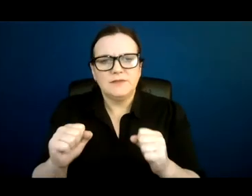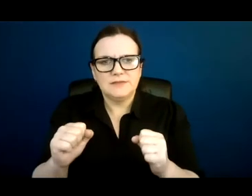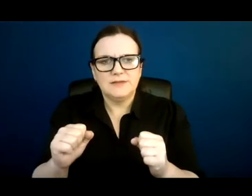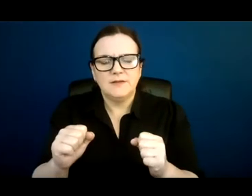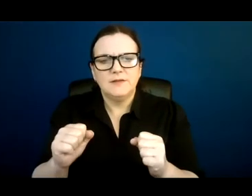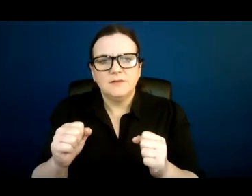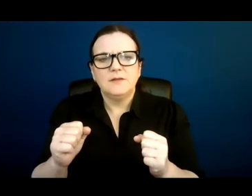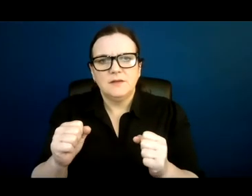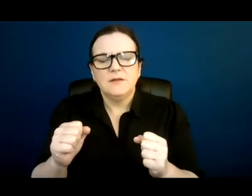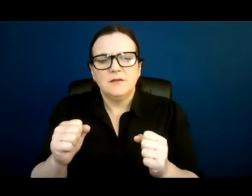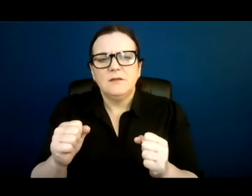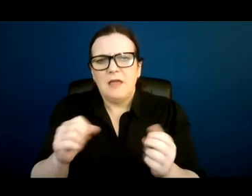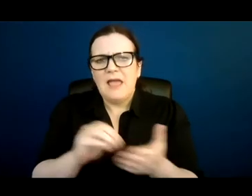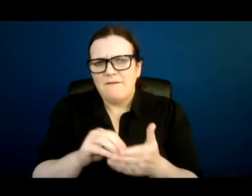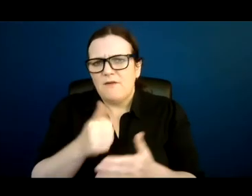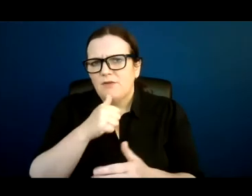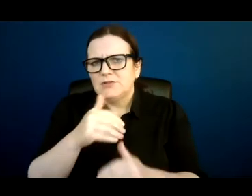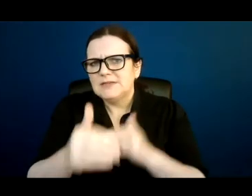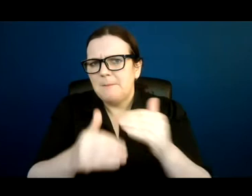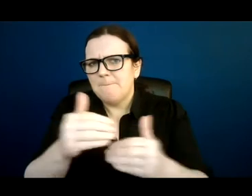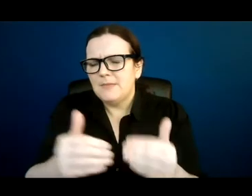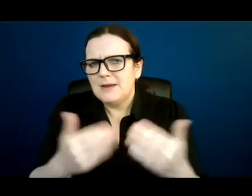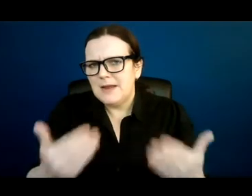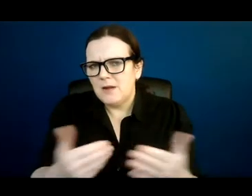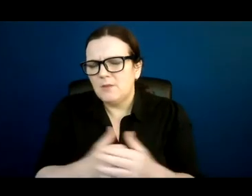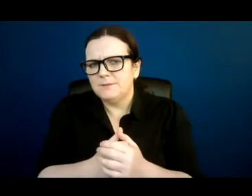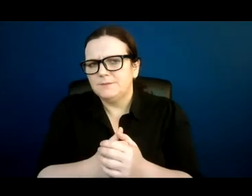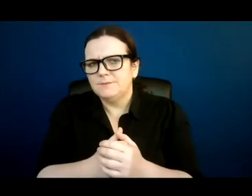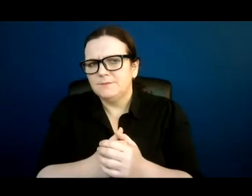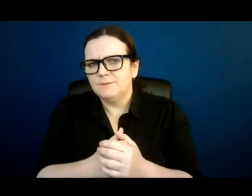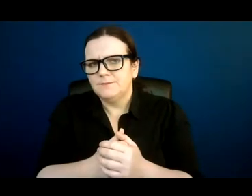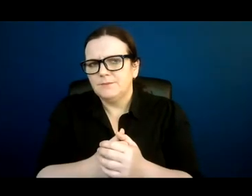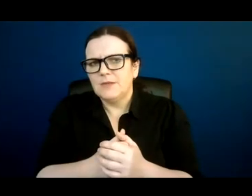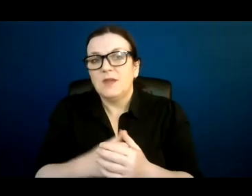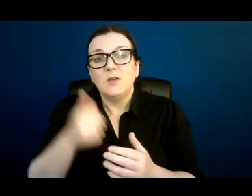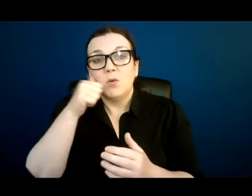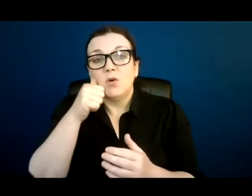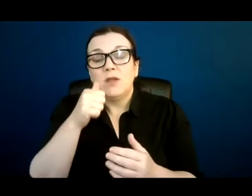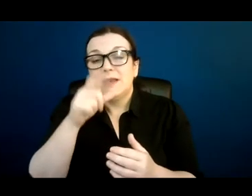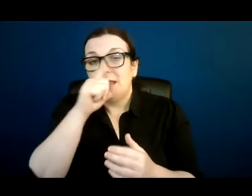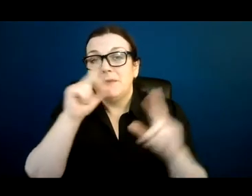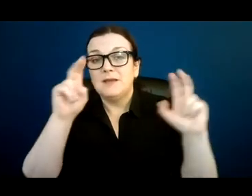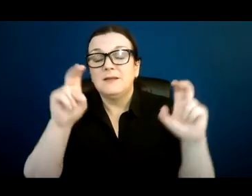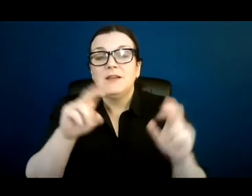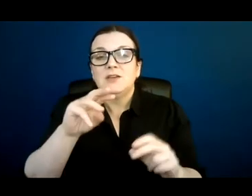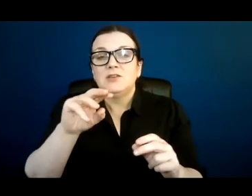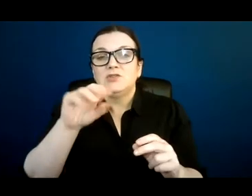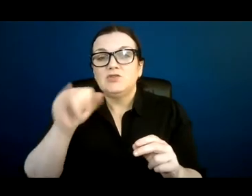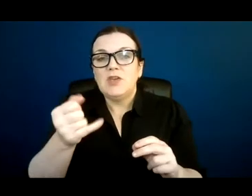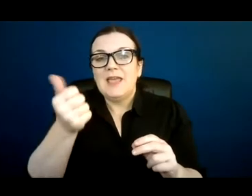first step in that in rolling out jam, just a minute cards. And just a minute card awareness